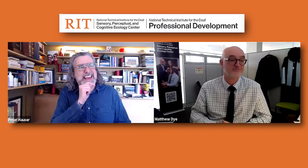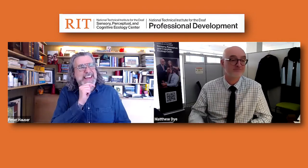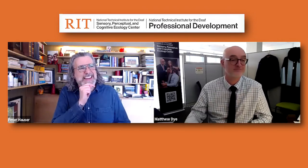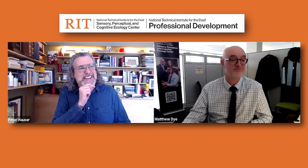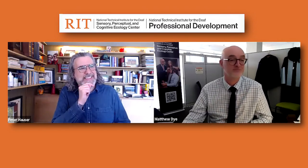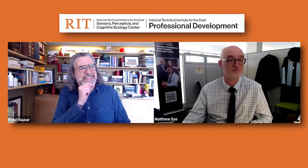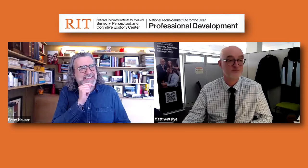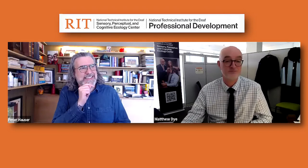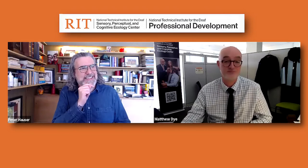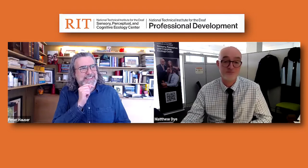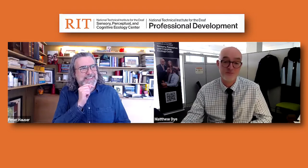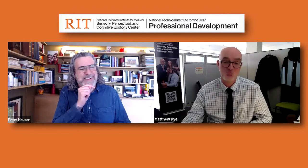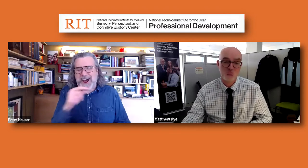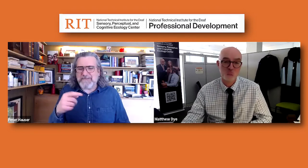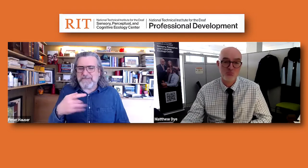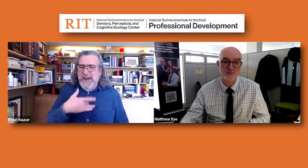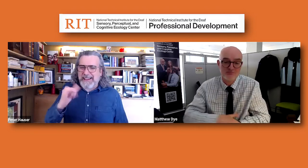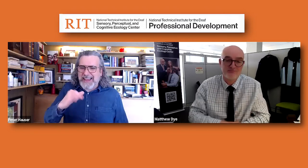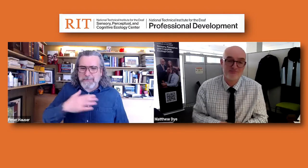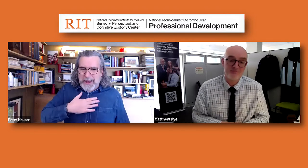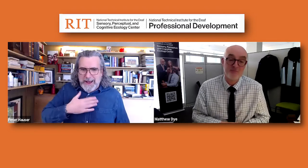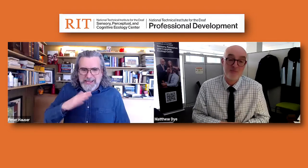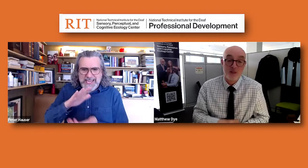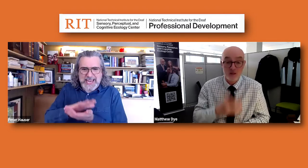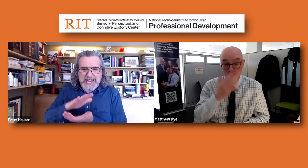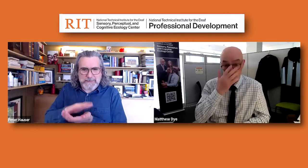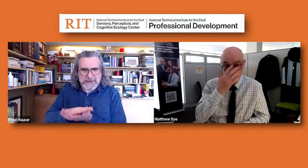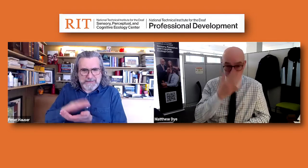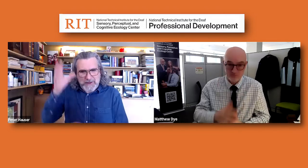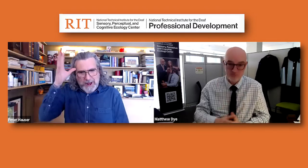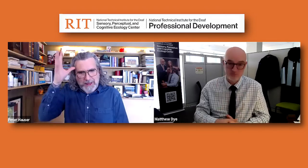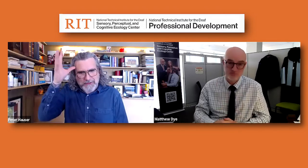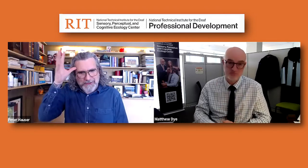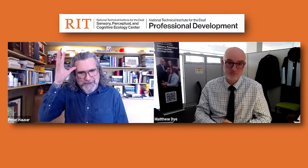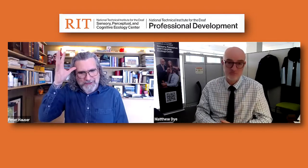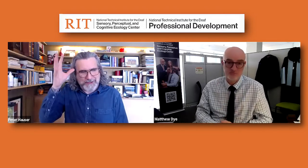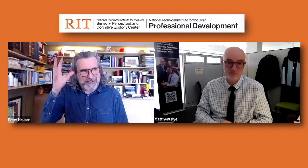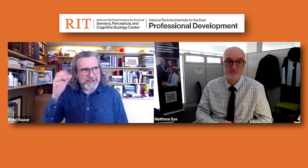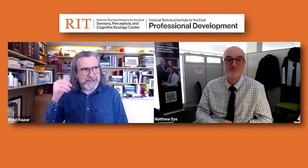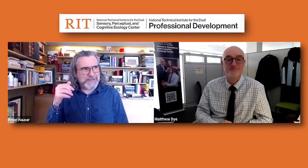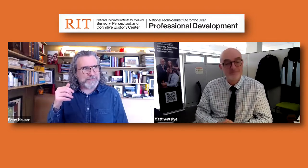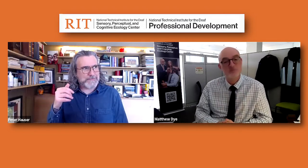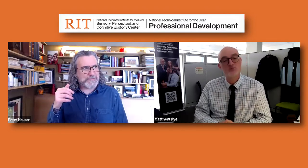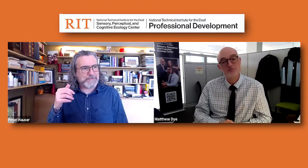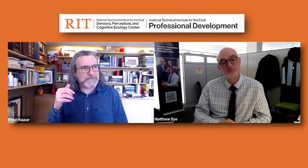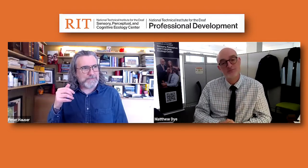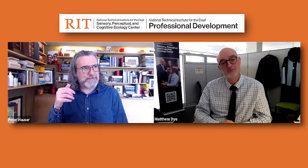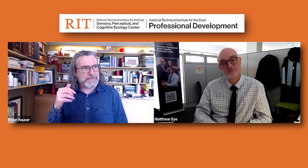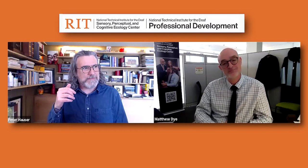Um...he kind of felt like my, um, academic father.